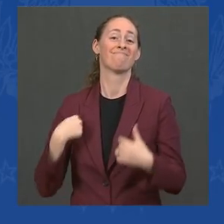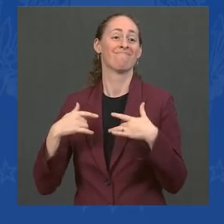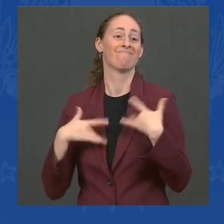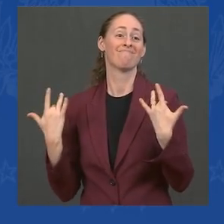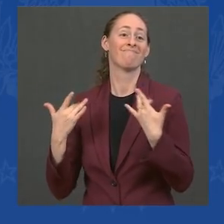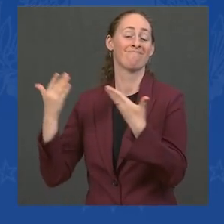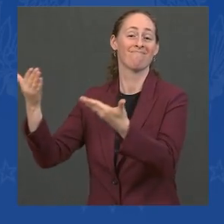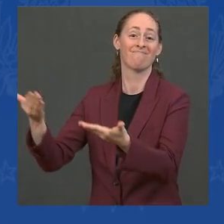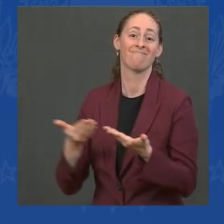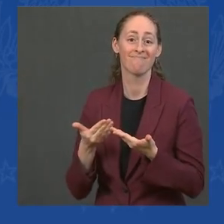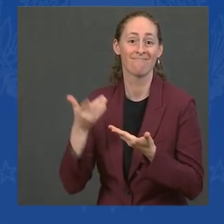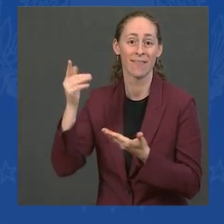Lori Lightfoot.